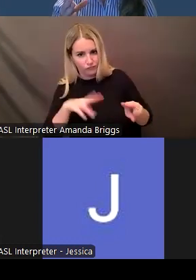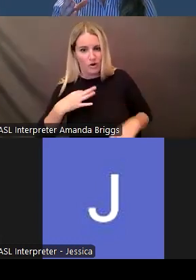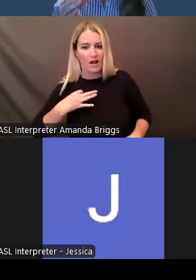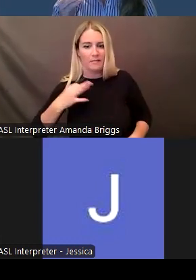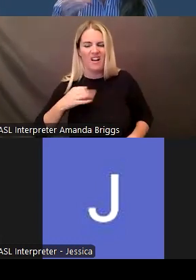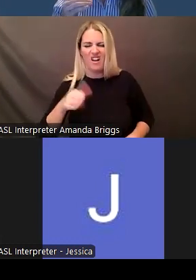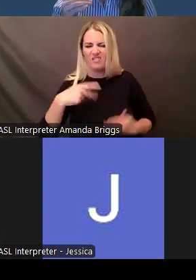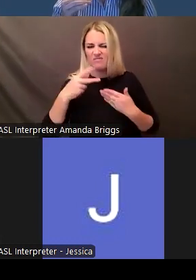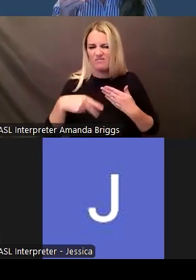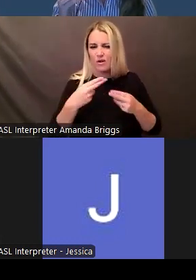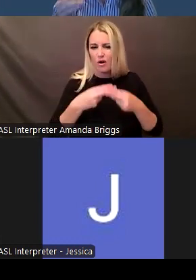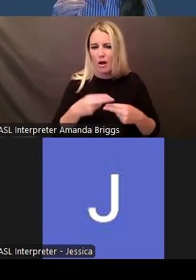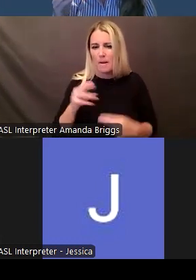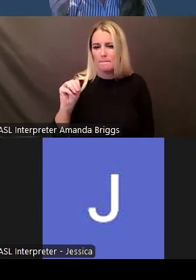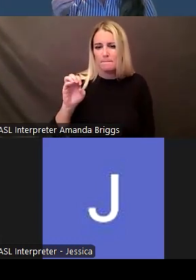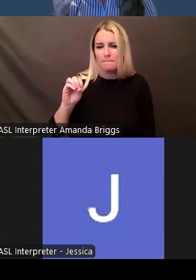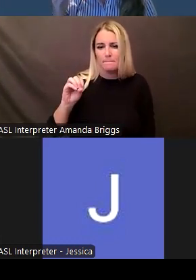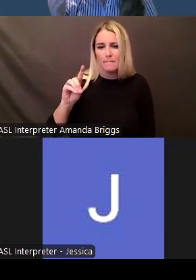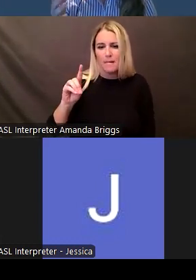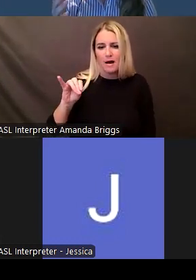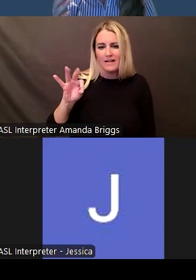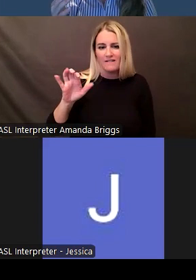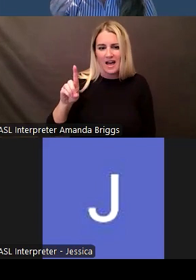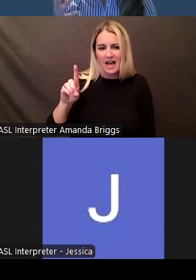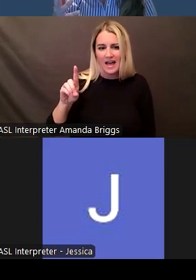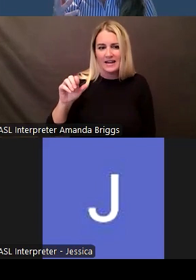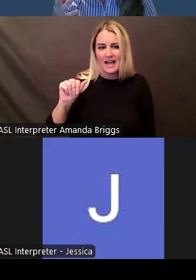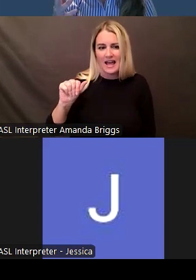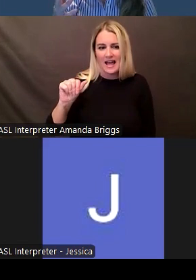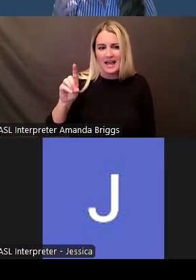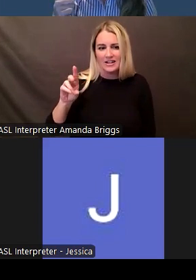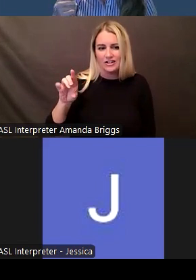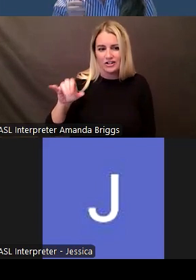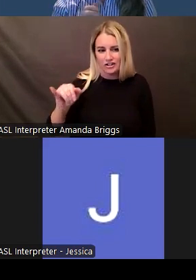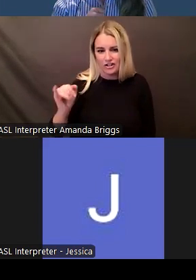Modified Adjusted Gross Income Medi-Cal.